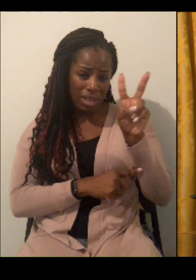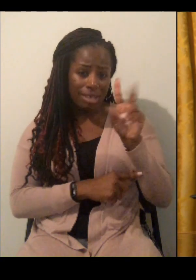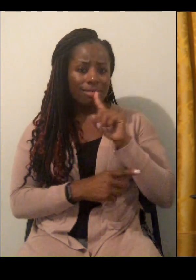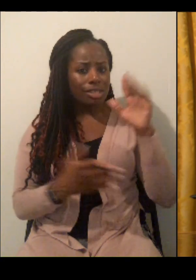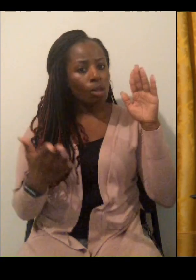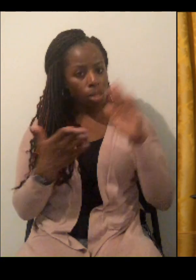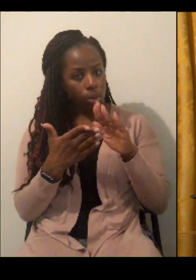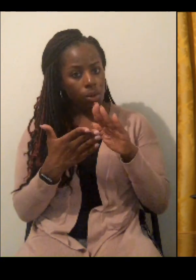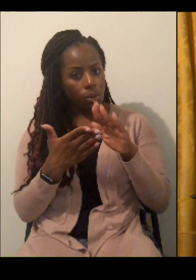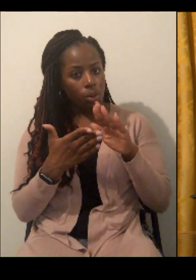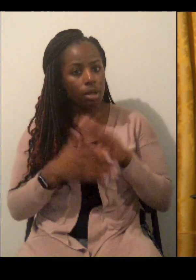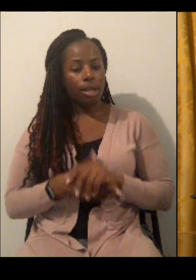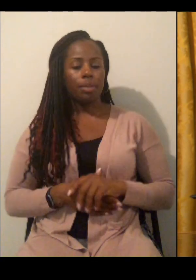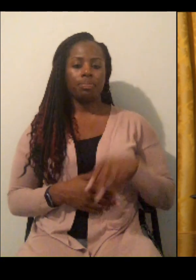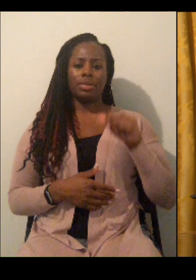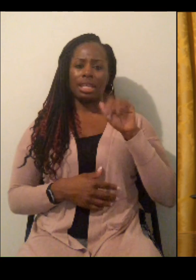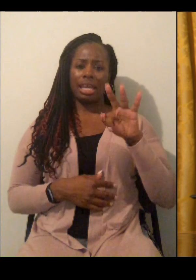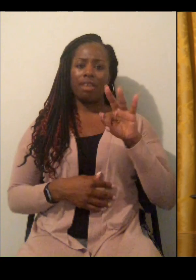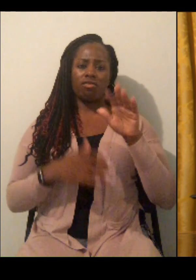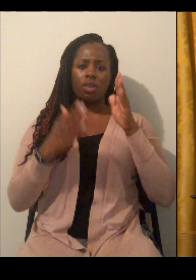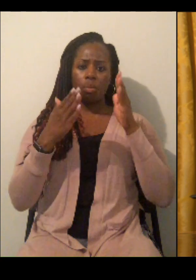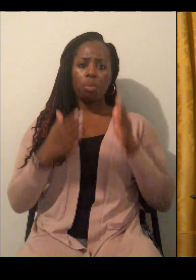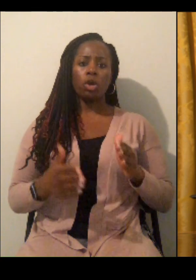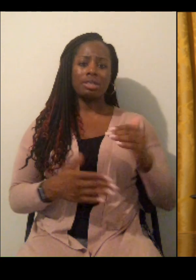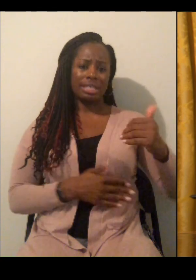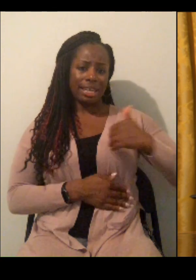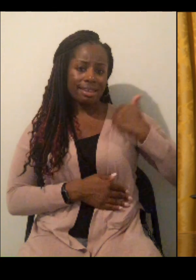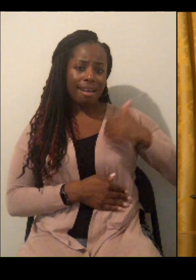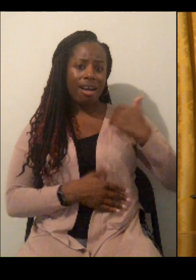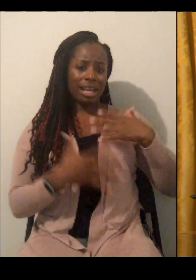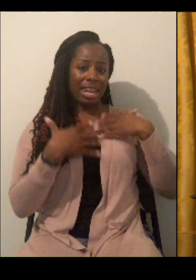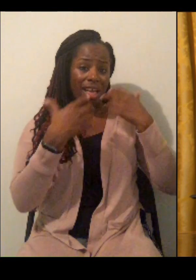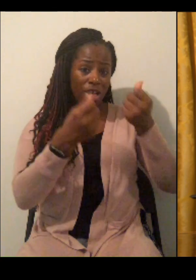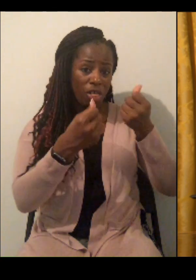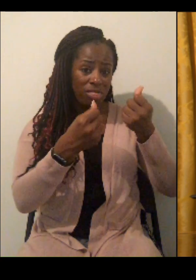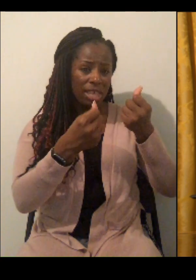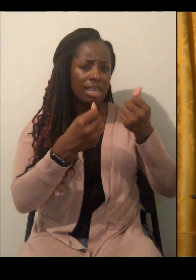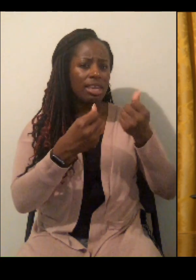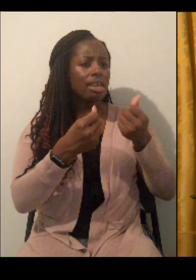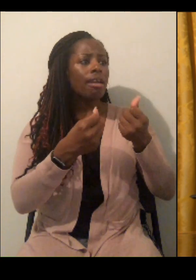fully and quickly if they should get the virus the highest risk is for elderly